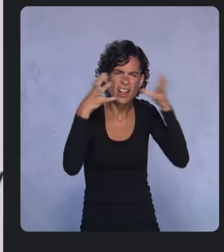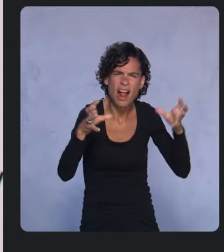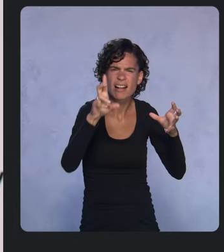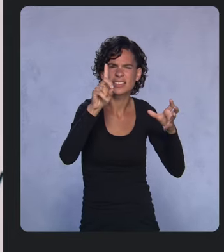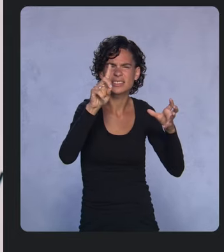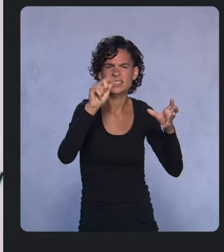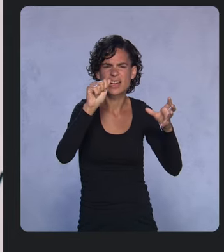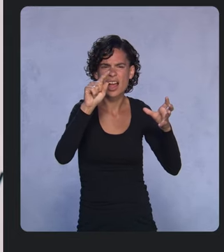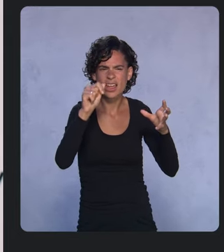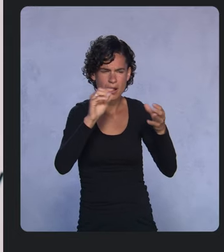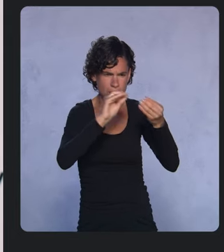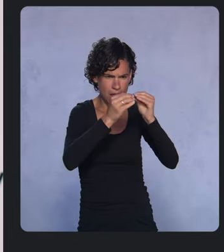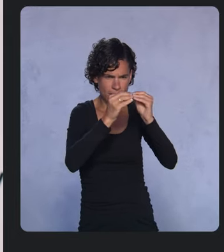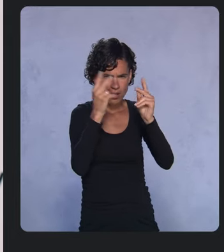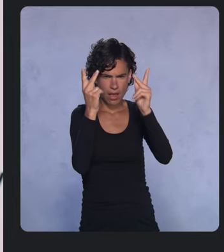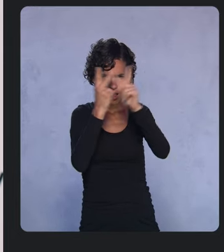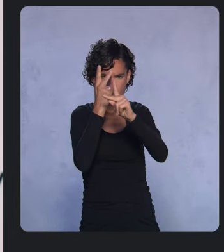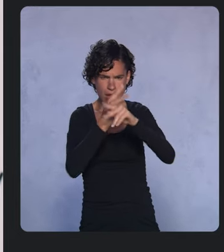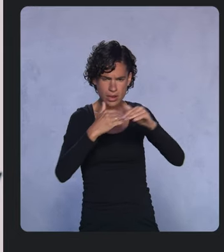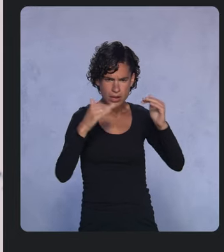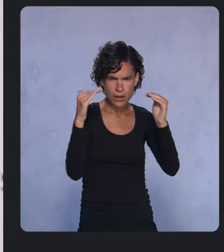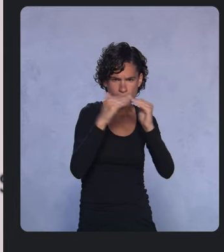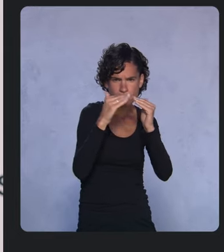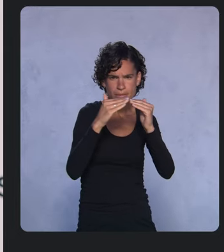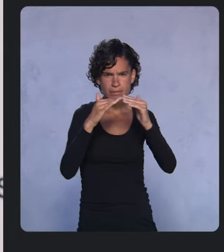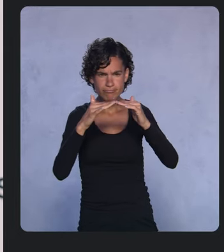uncover structural bias and drive systemic change.